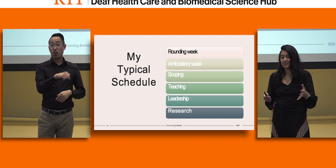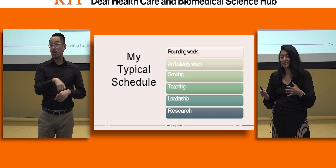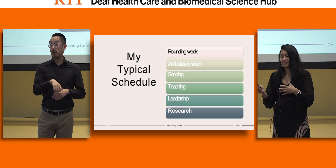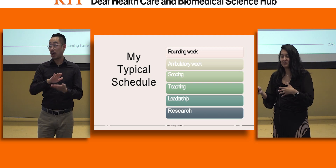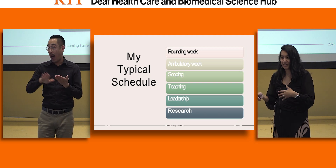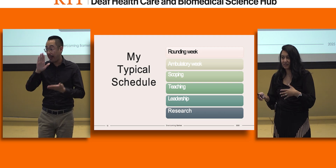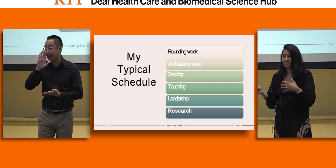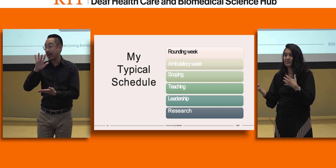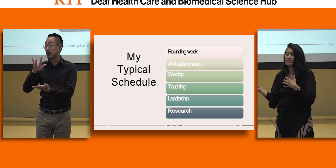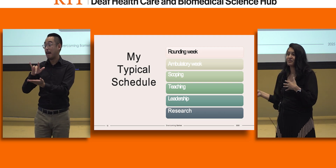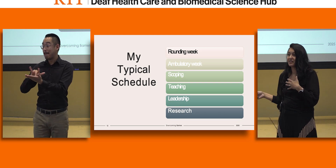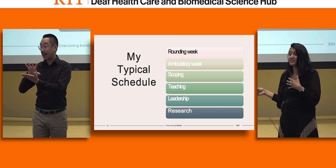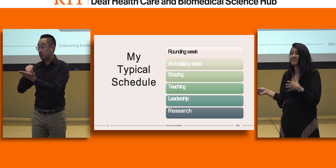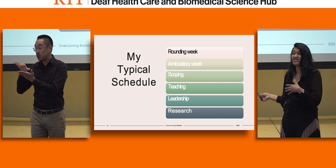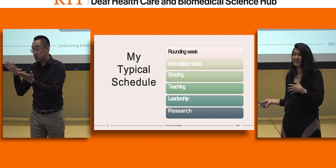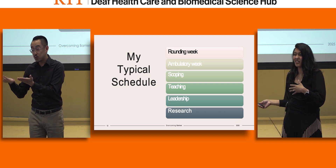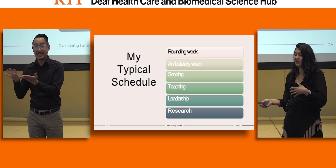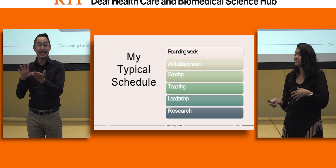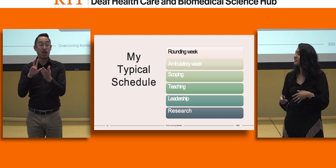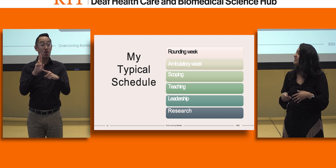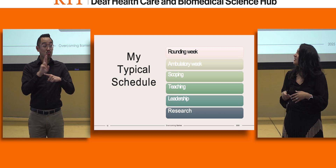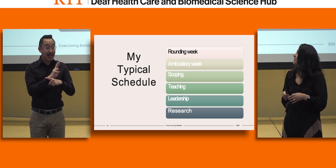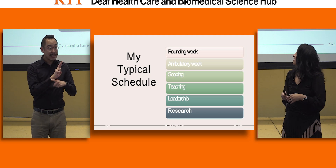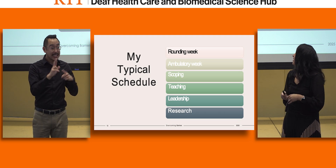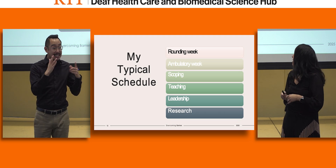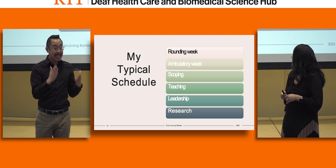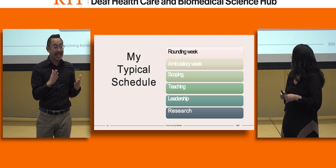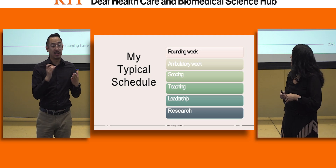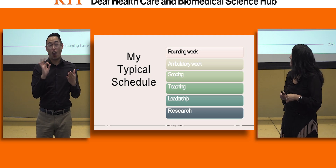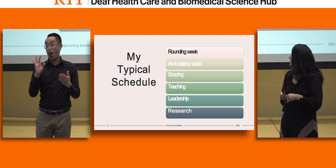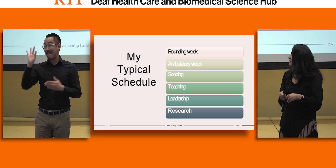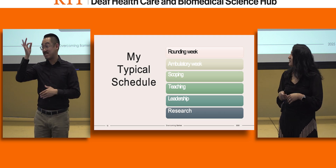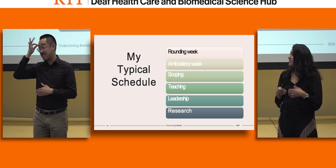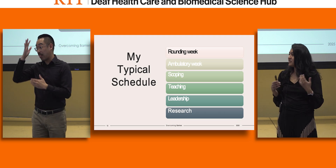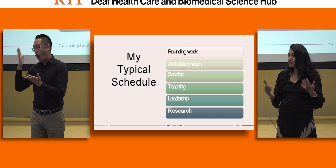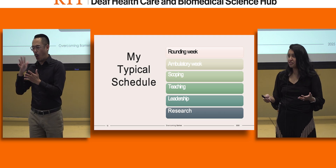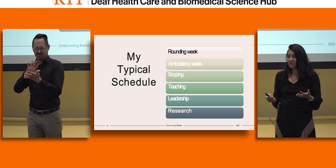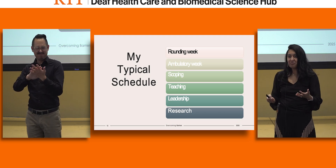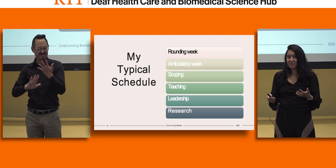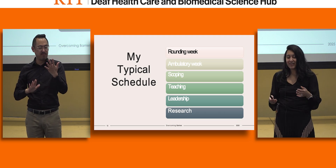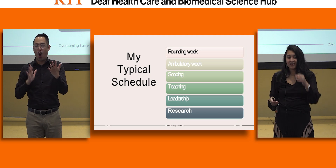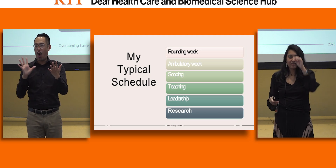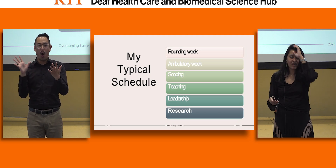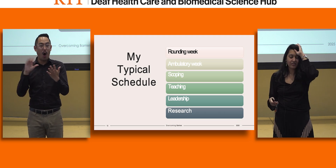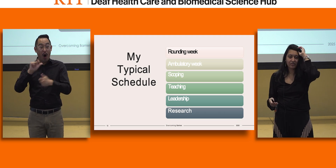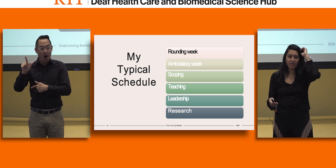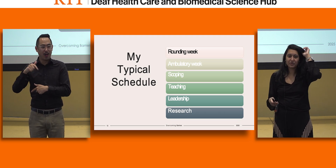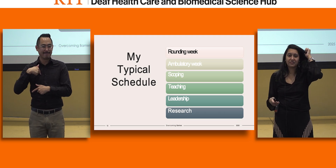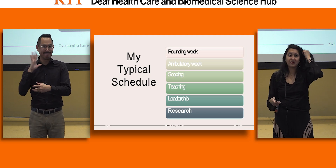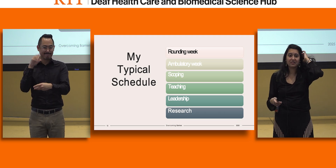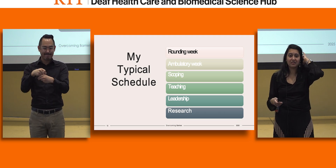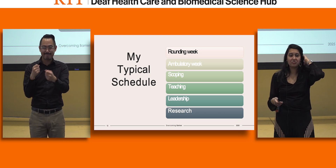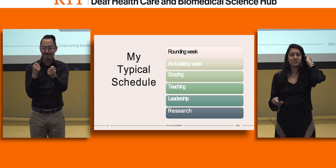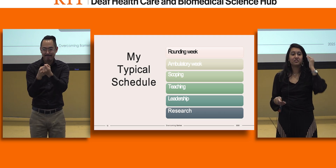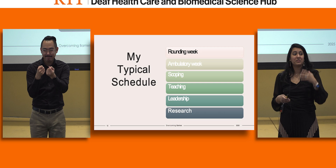college, medical students, residents, fellows. And then, leadership, I've had the opportunity to be